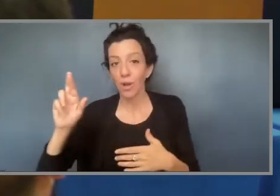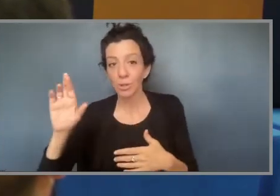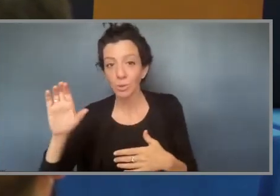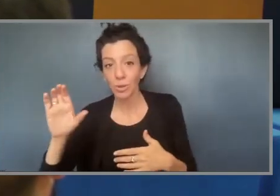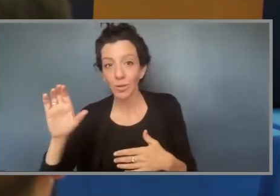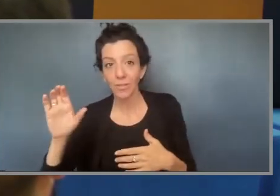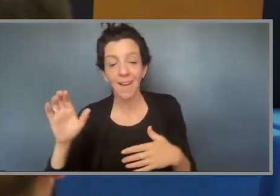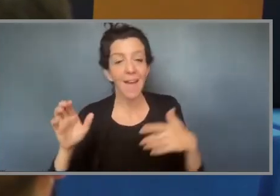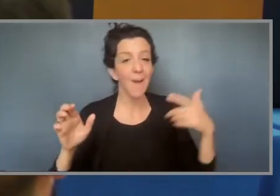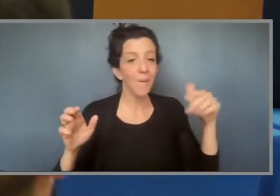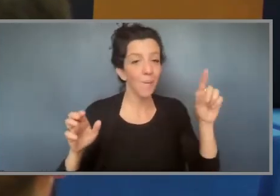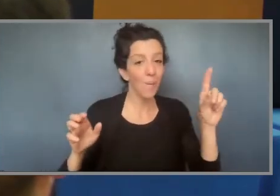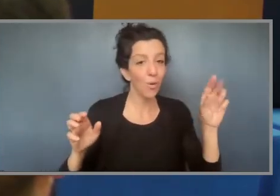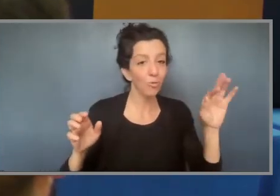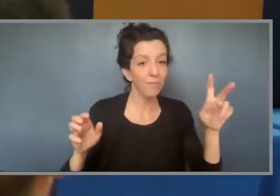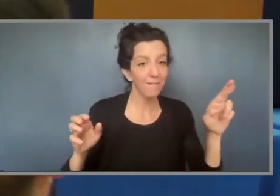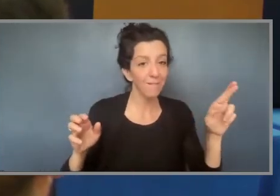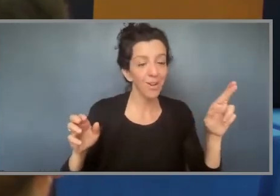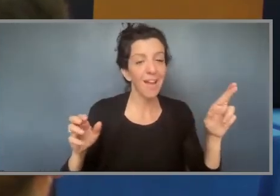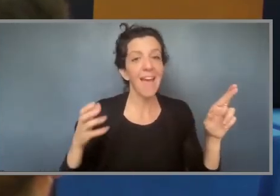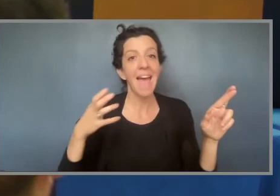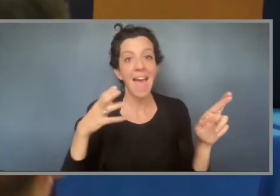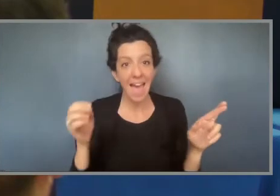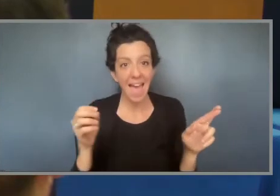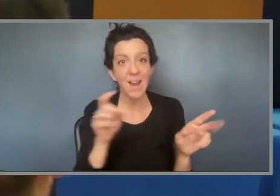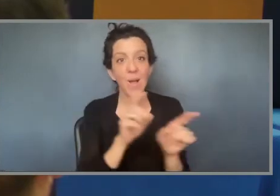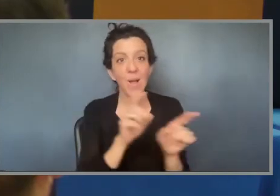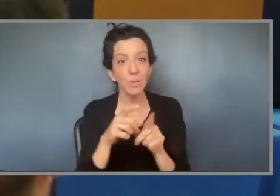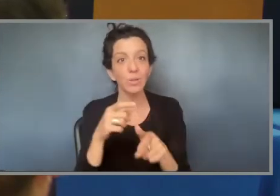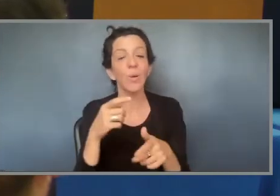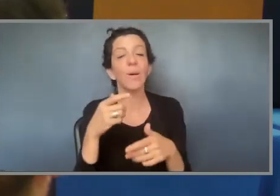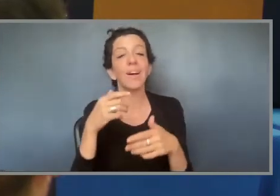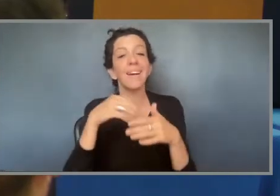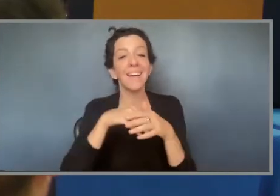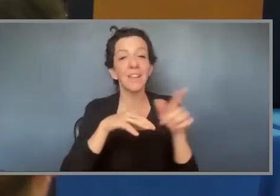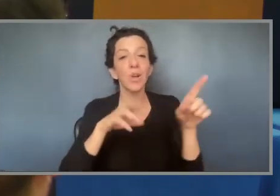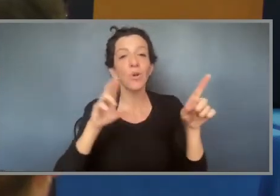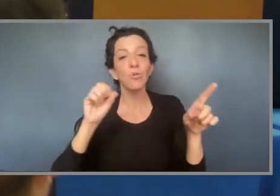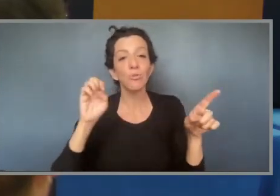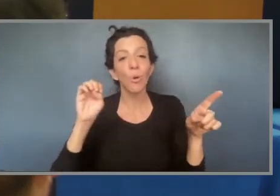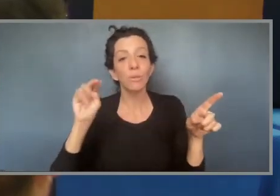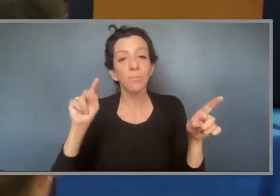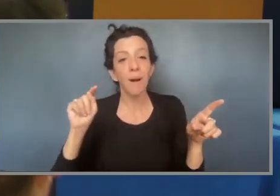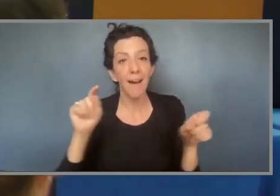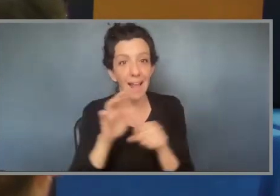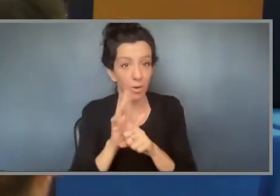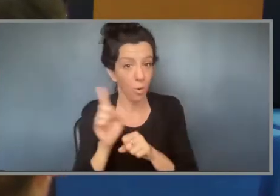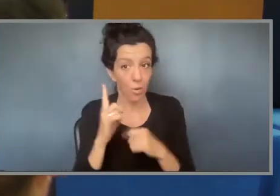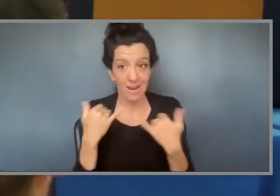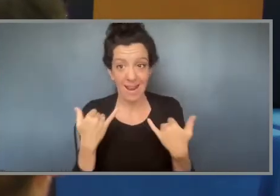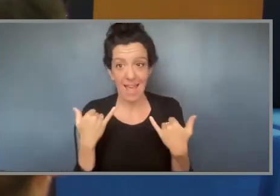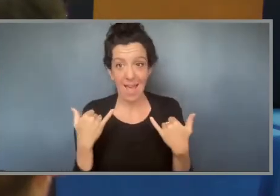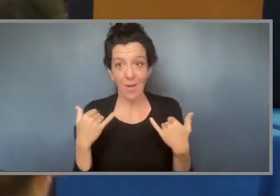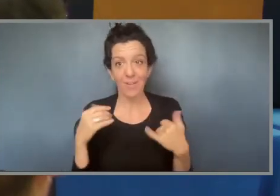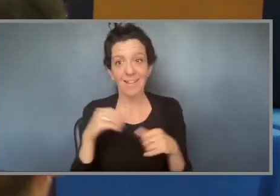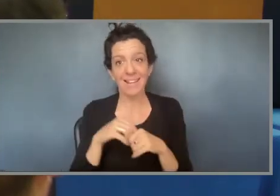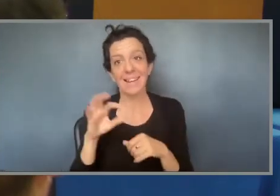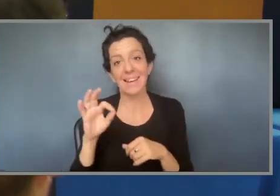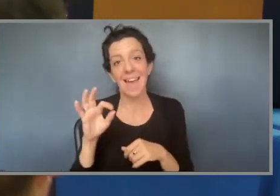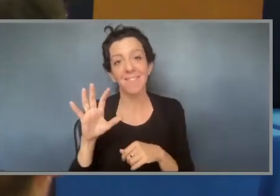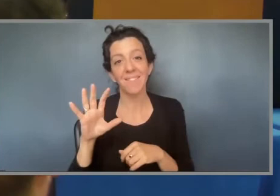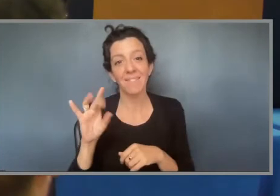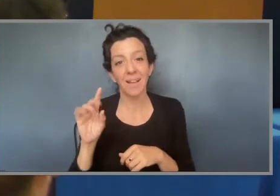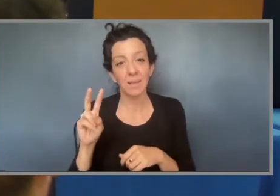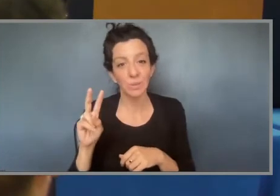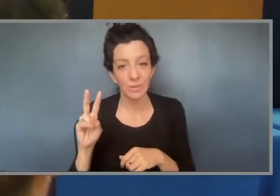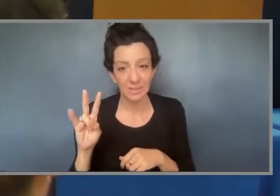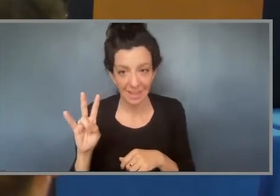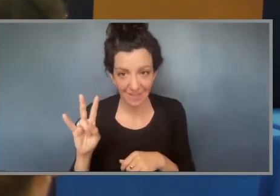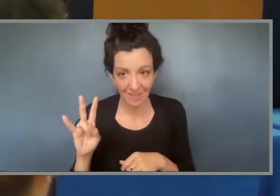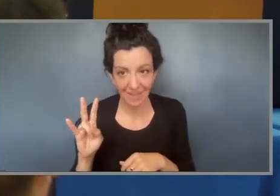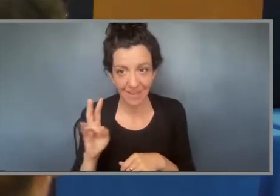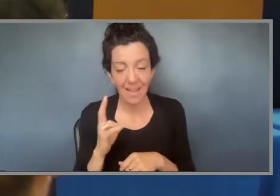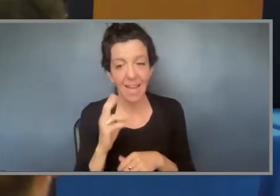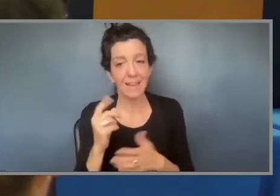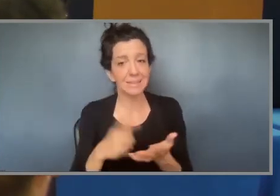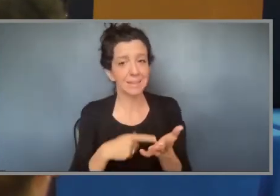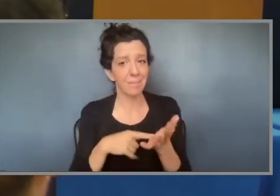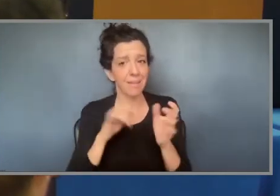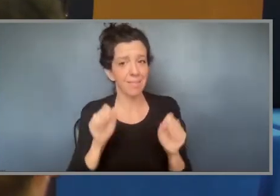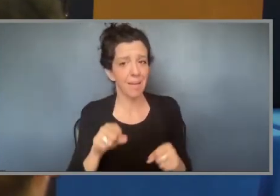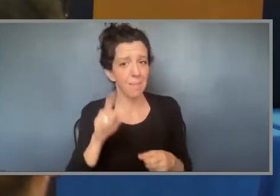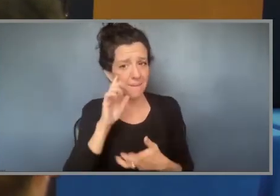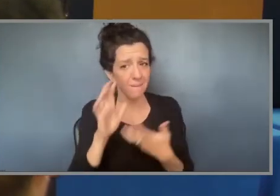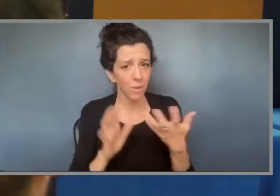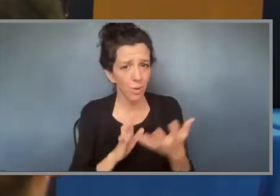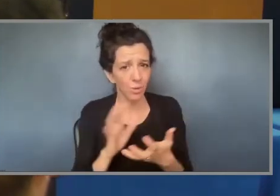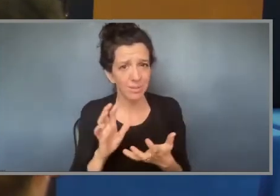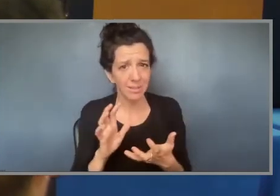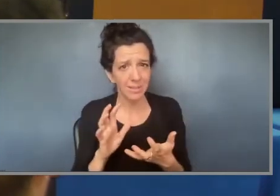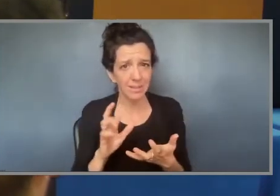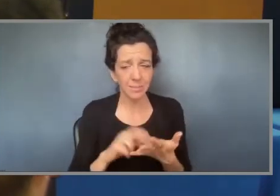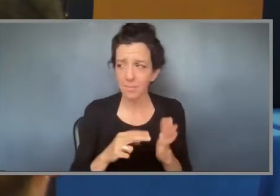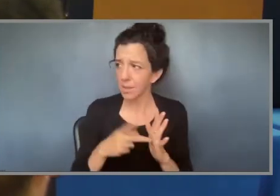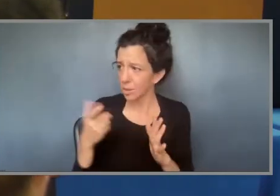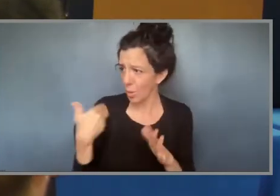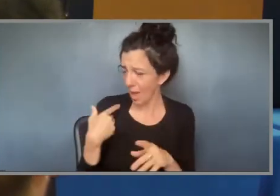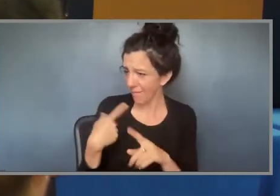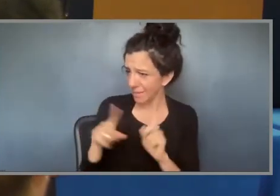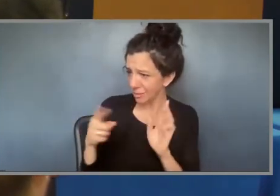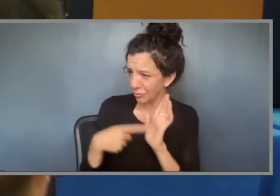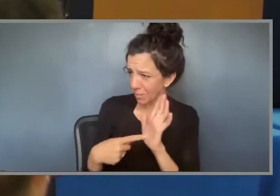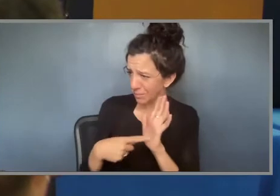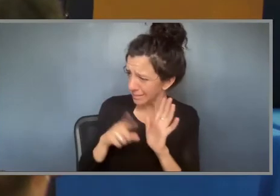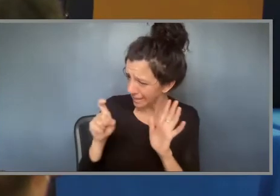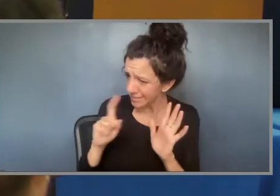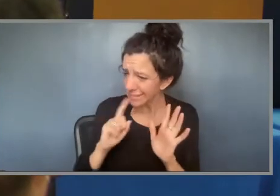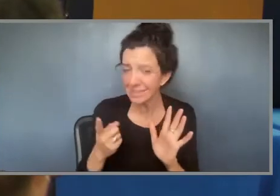Studio: In terms of representation between rancho cordova and gold river and then kind of even going into the Rose